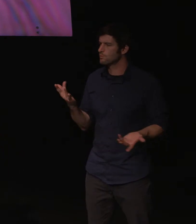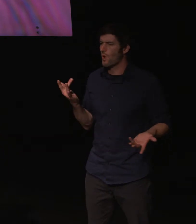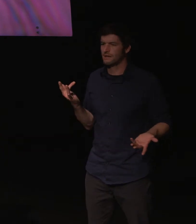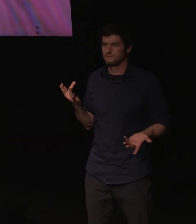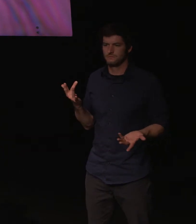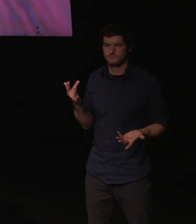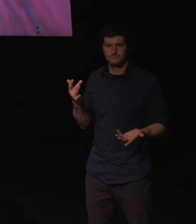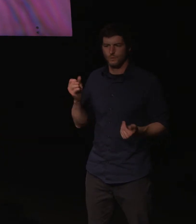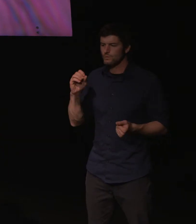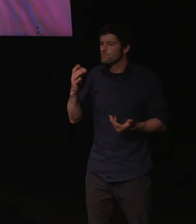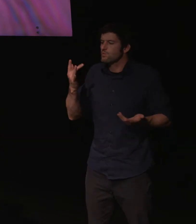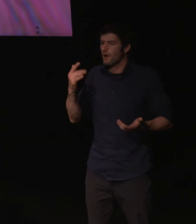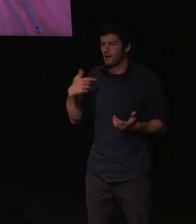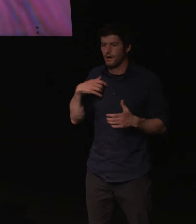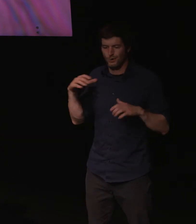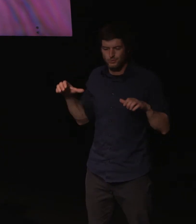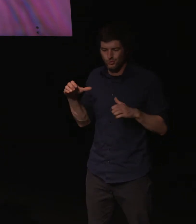Why put all these accessibility options in there?